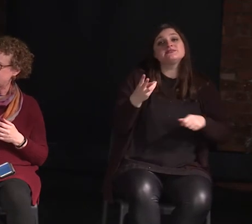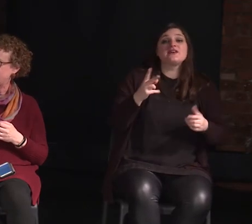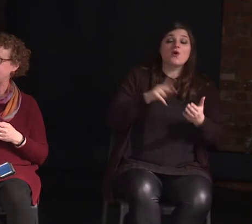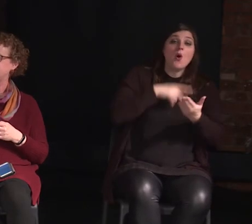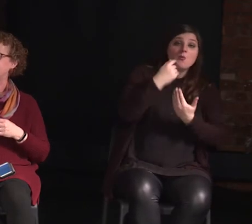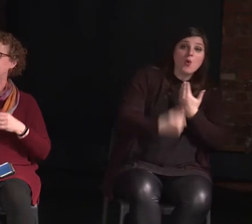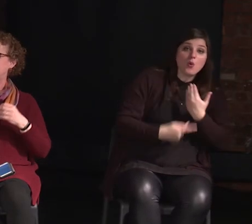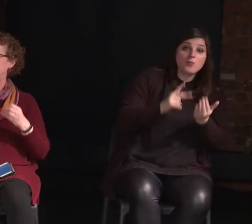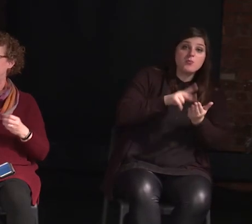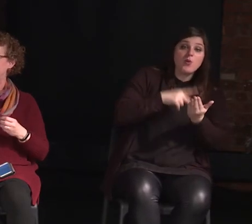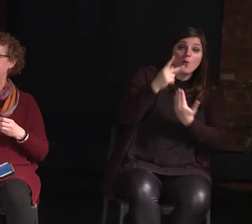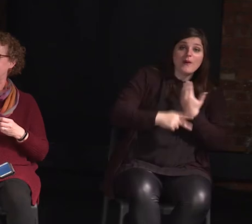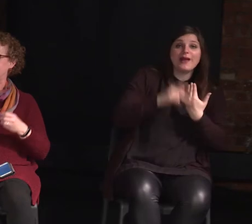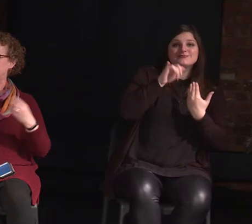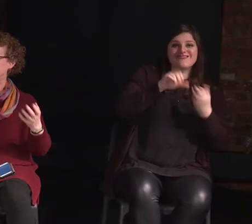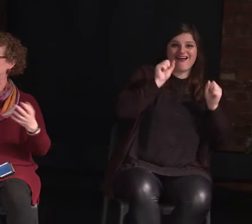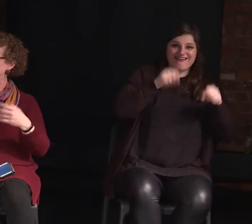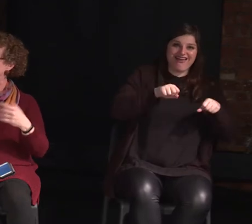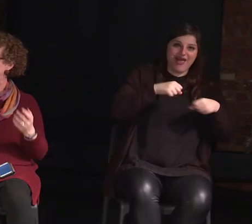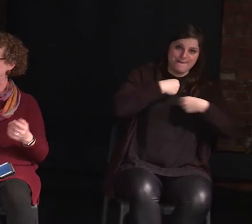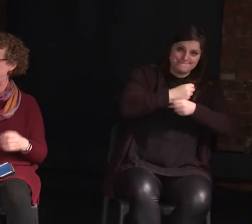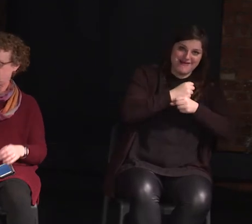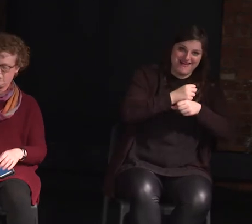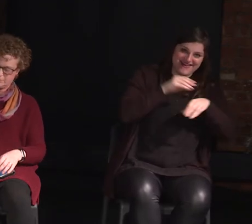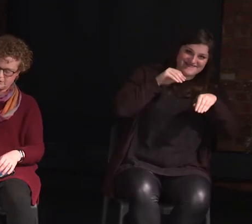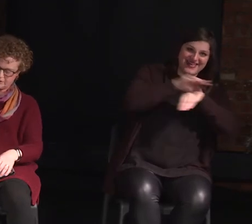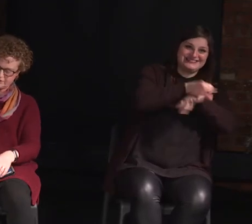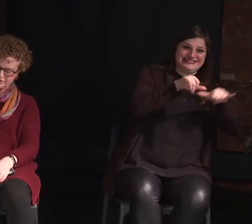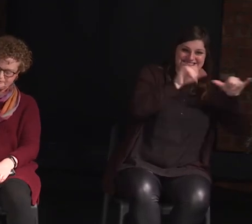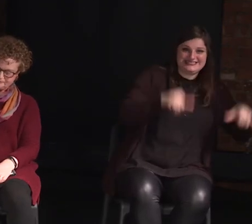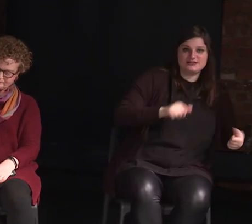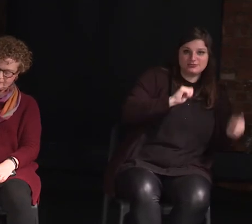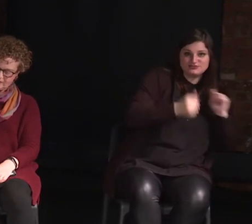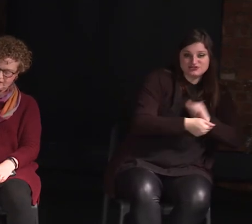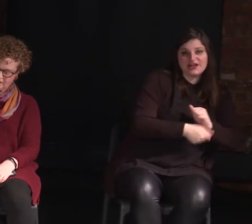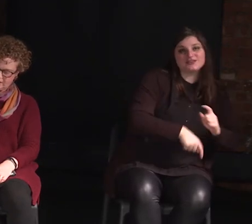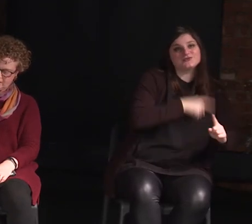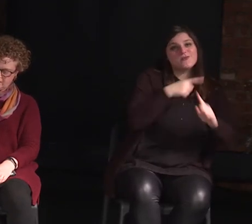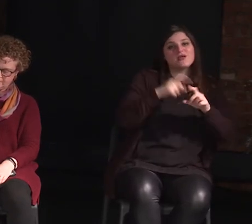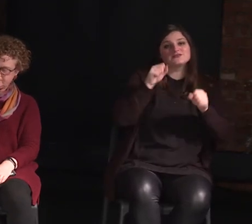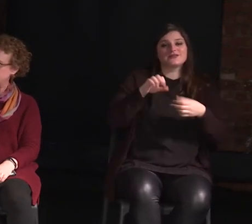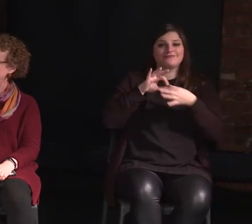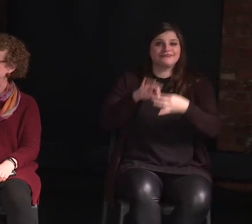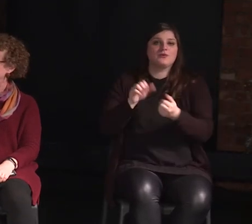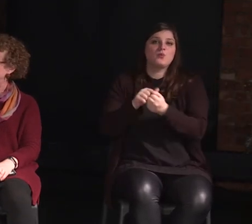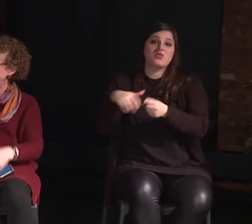change but that can also rely on local partners.